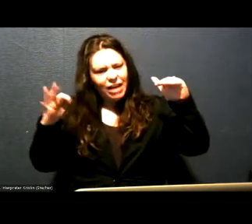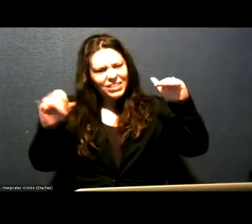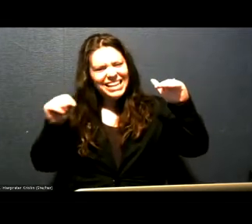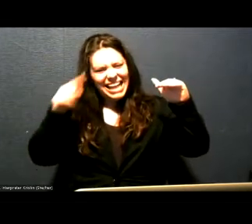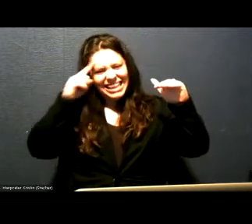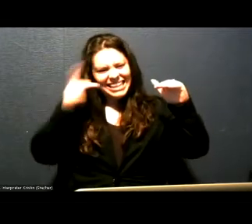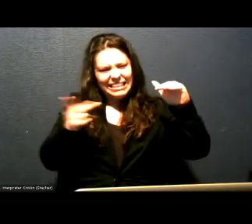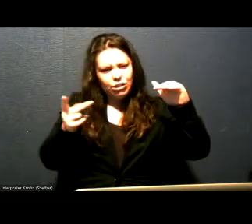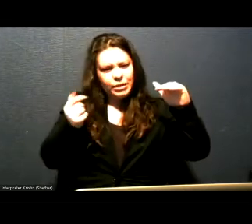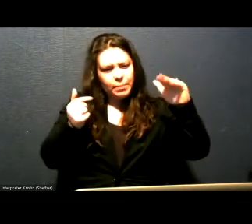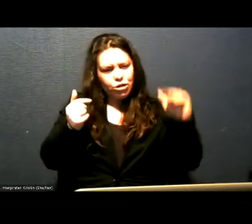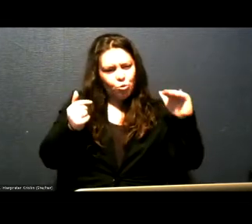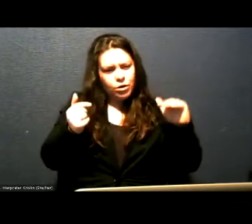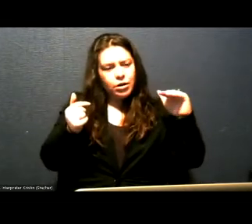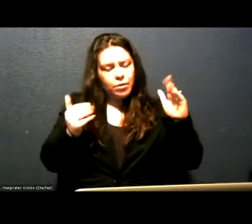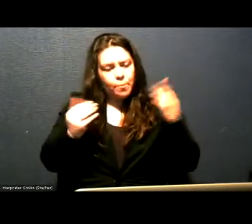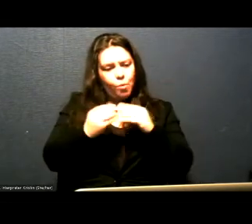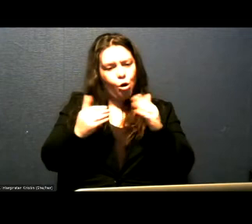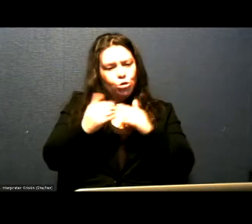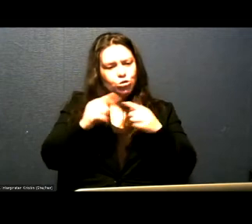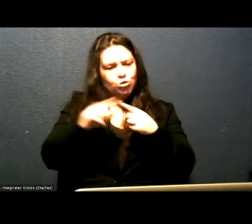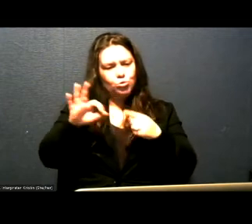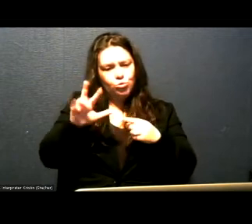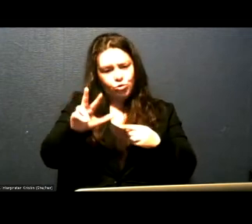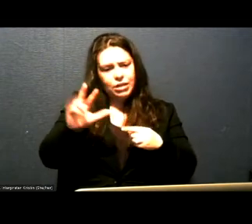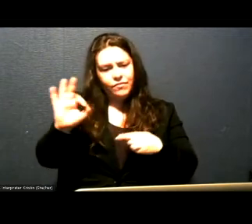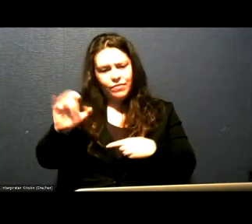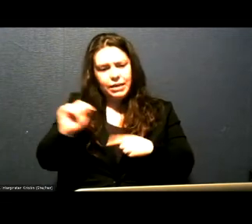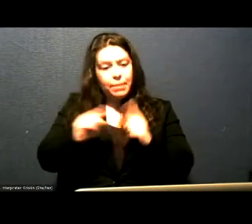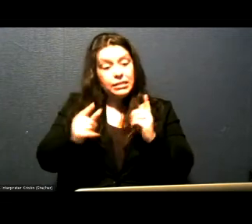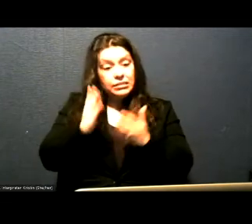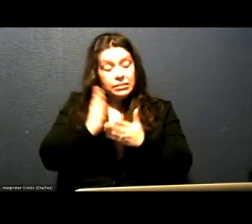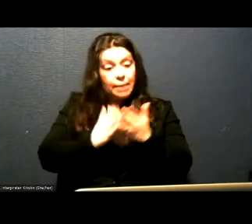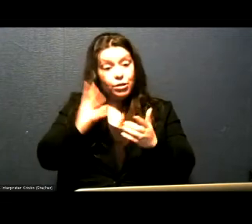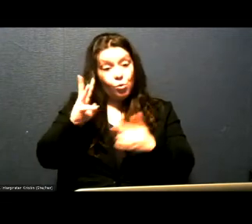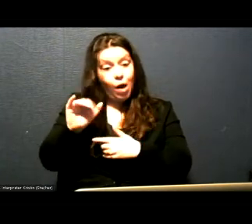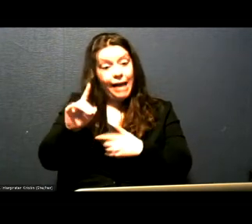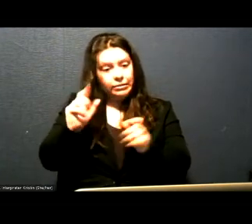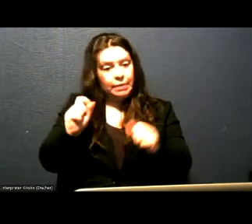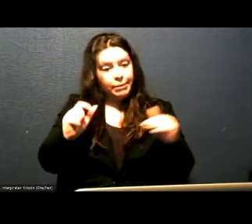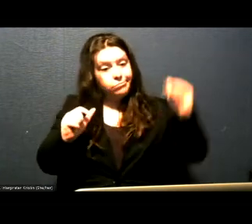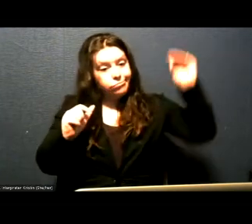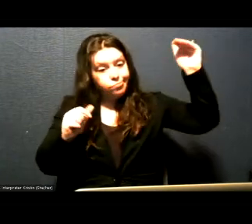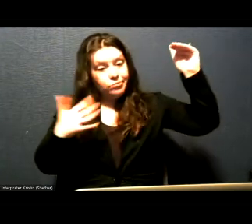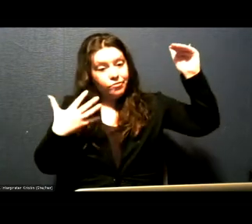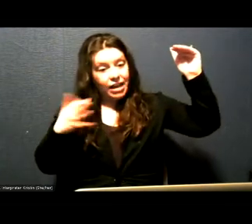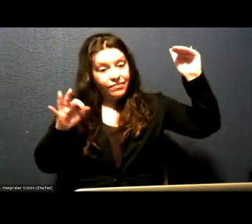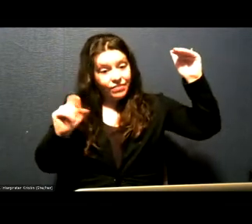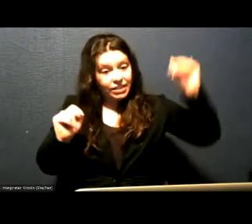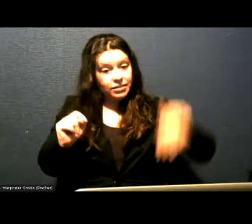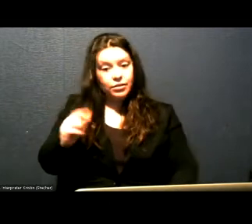they're closer to three feet than five, um, so yeah! >>Erika: Wow, well before we say goodbye to you Kayleigh I did